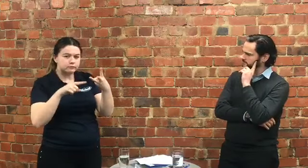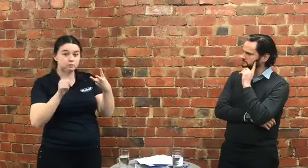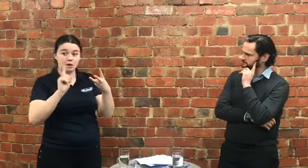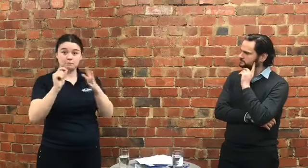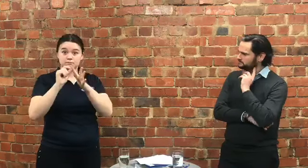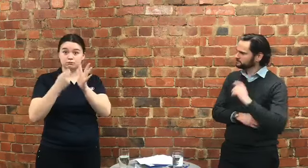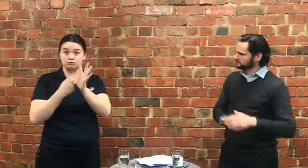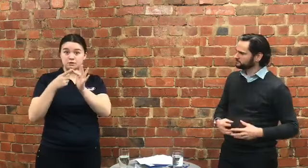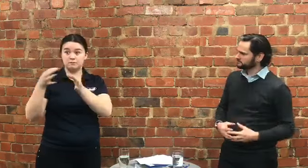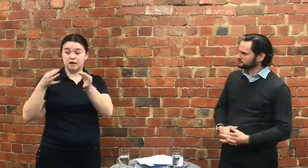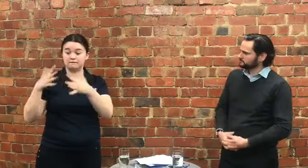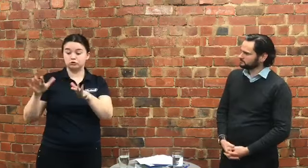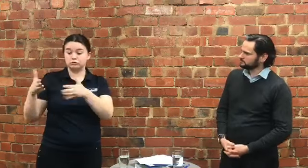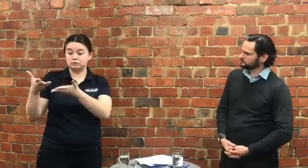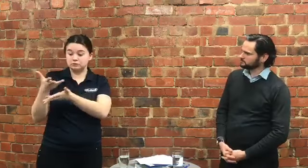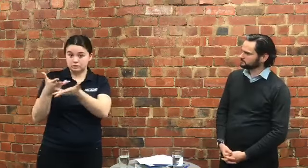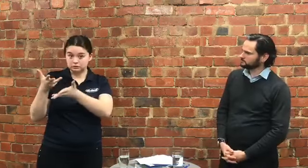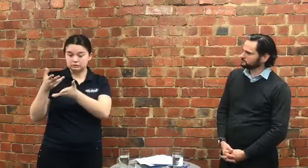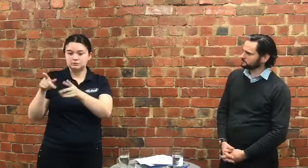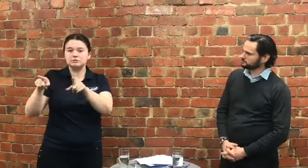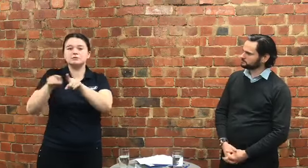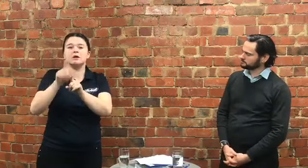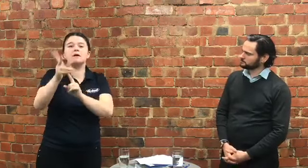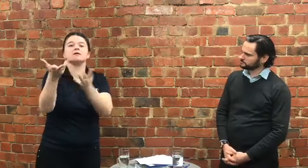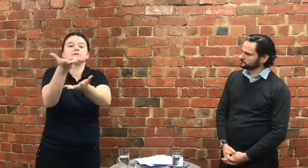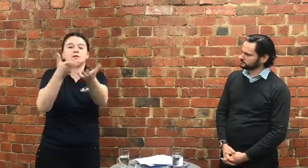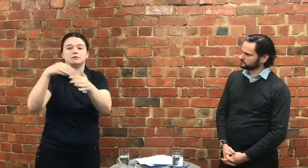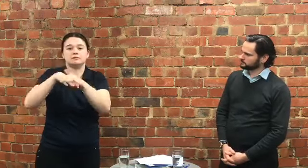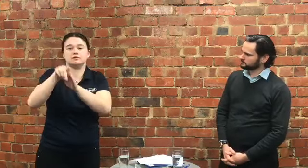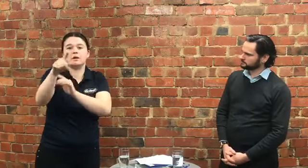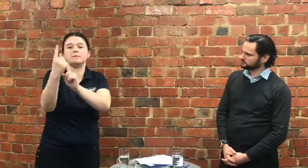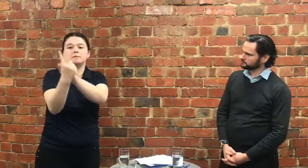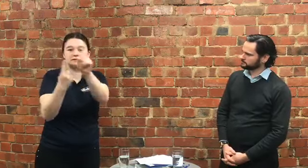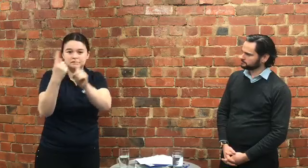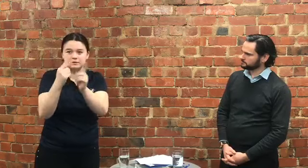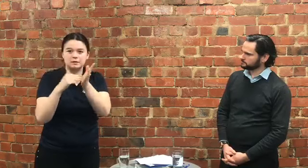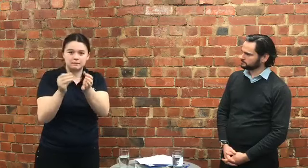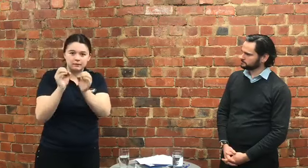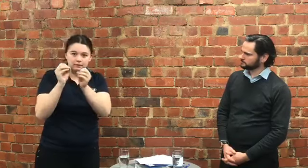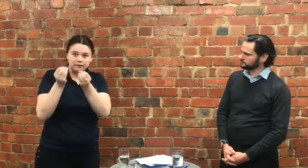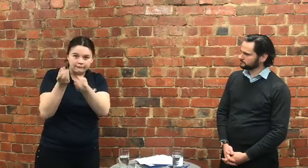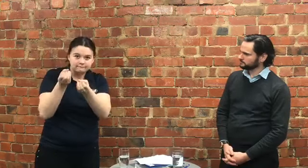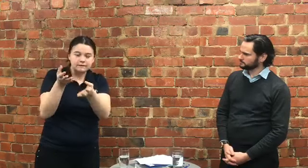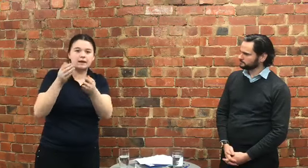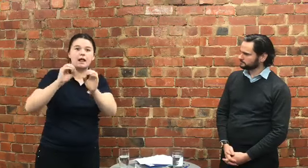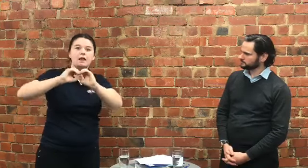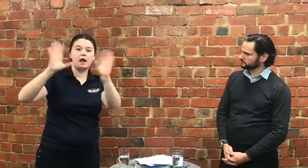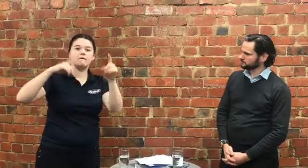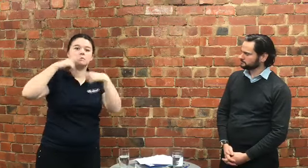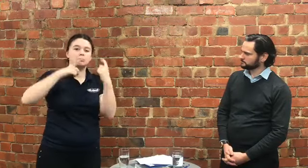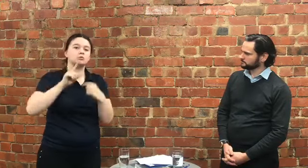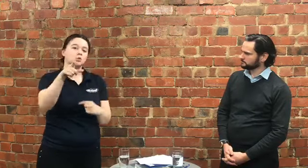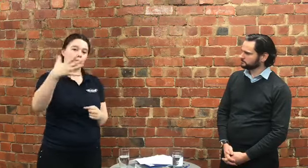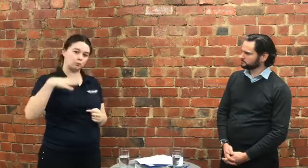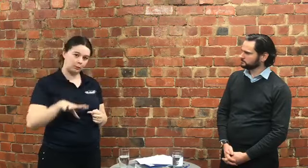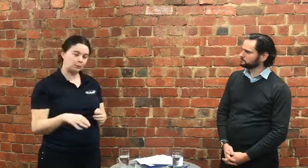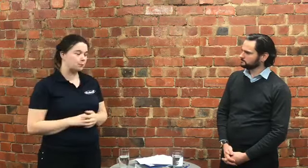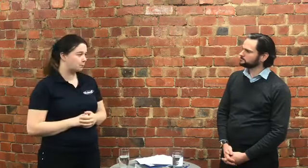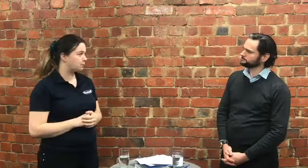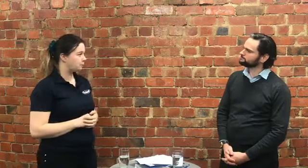that you want to get employment but you have a number of barriers that you face to be able to gain employment. Those barriers will be fleshed out in your pre-planning meeting,